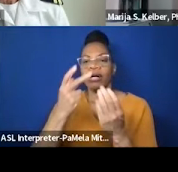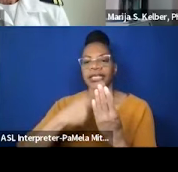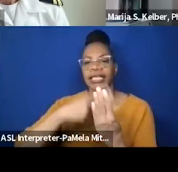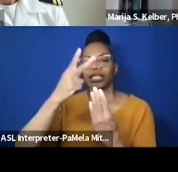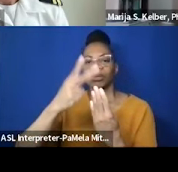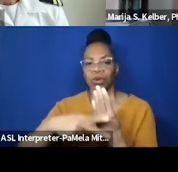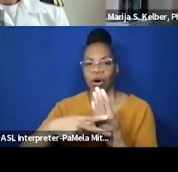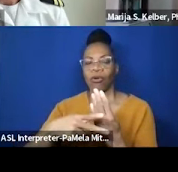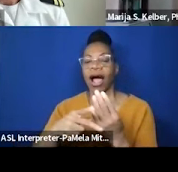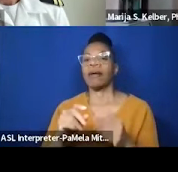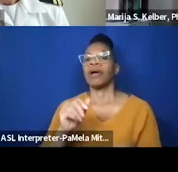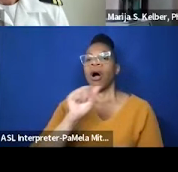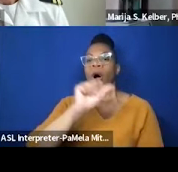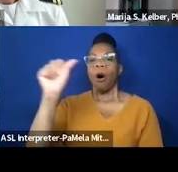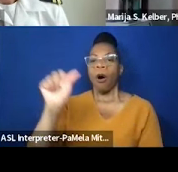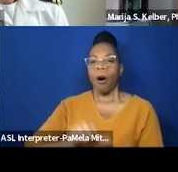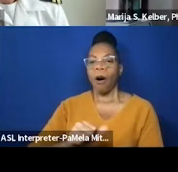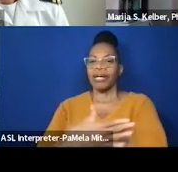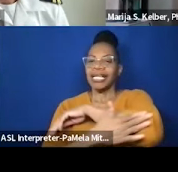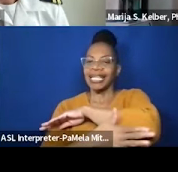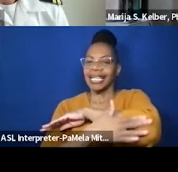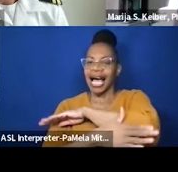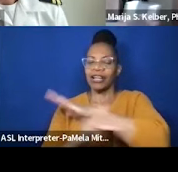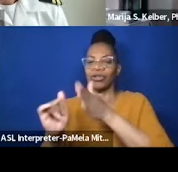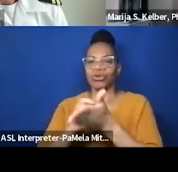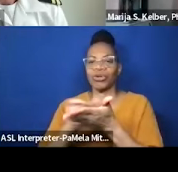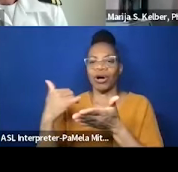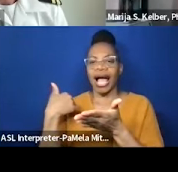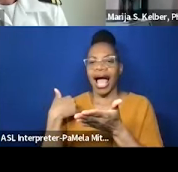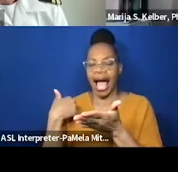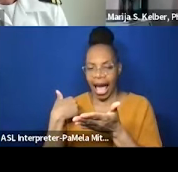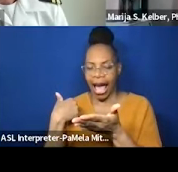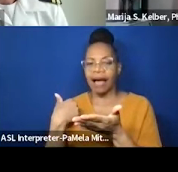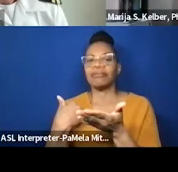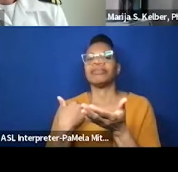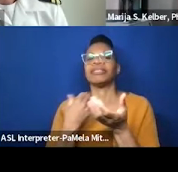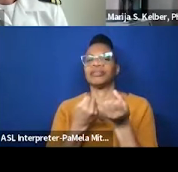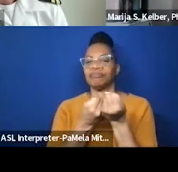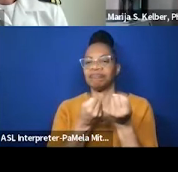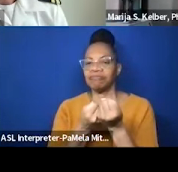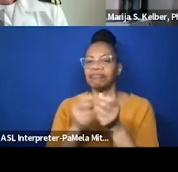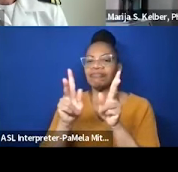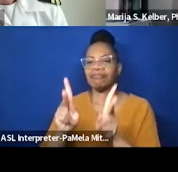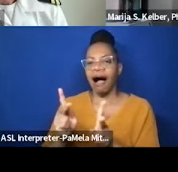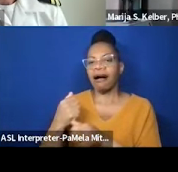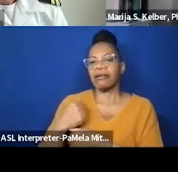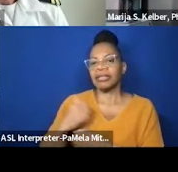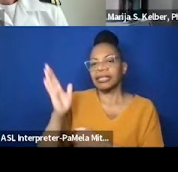Albany County, New York has a peer support network that engages veterans who are incarcerated in Albany County jails.